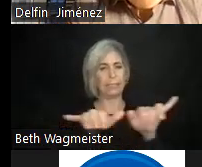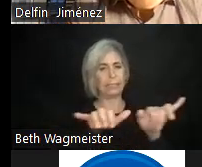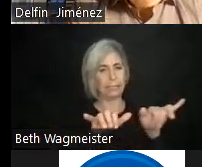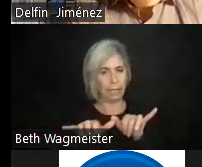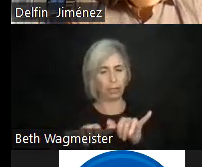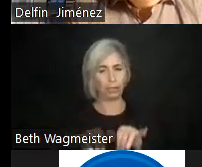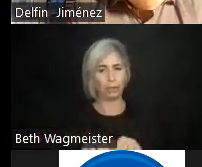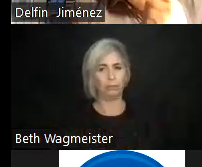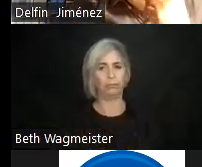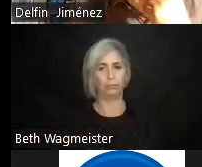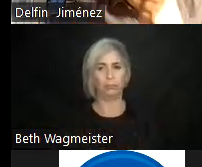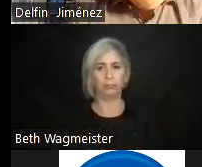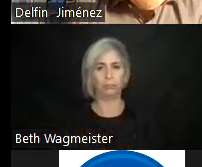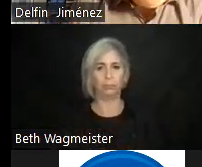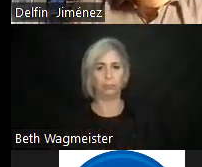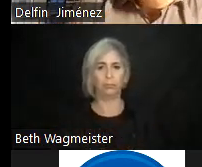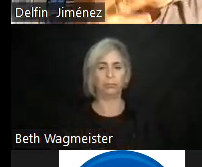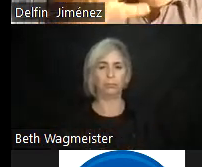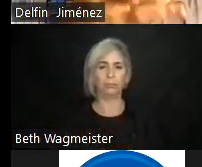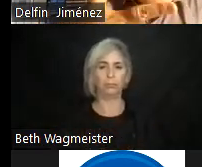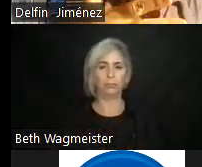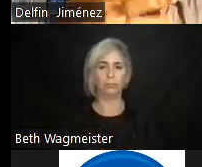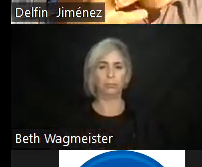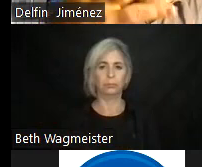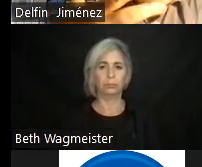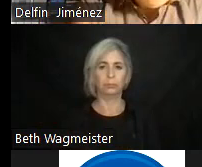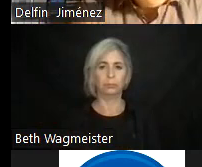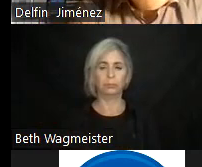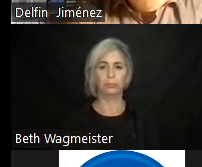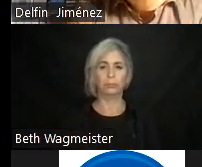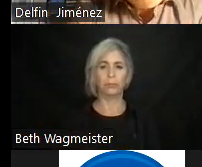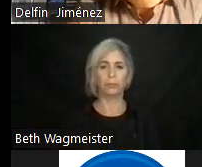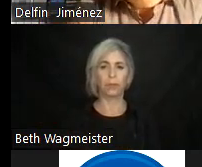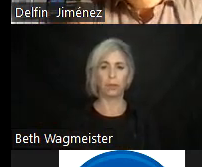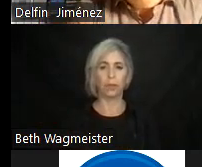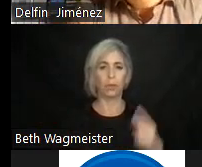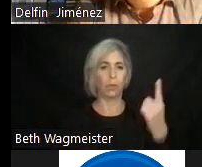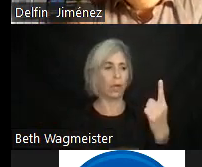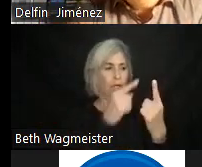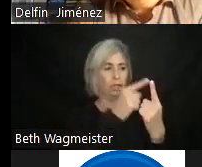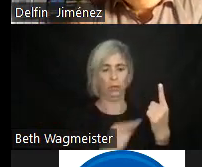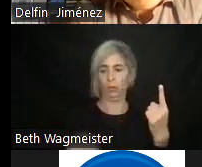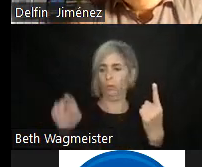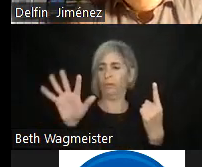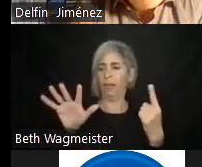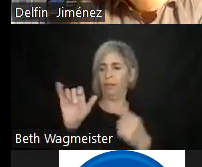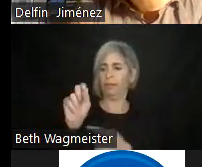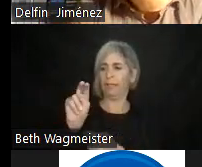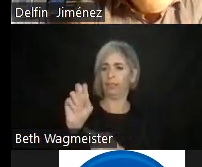Well, they are the section from 1 to 5. They are the intro.